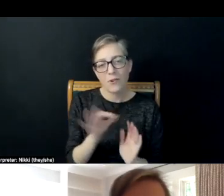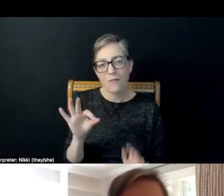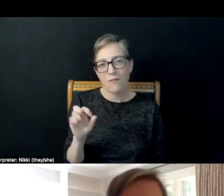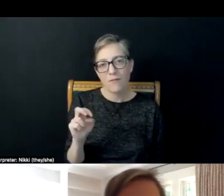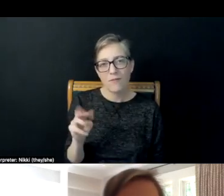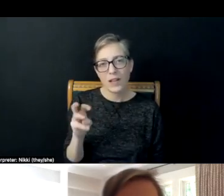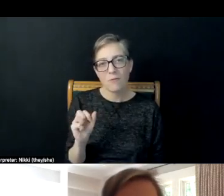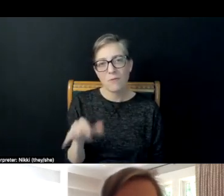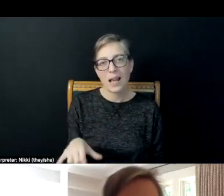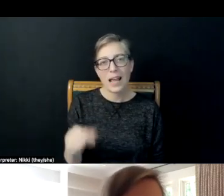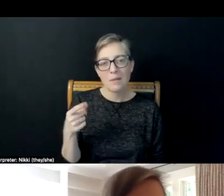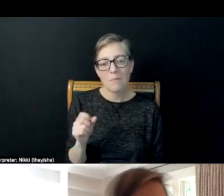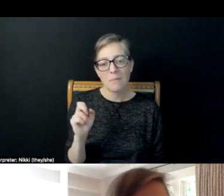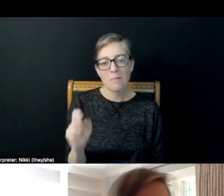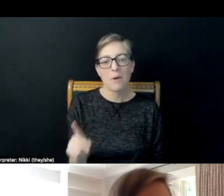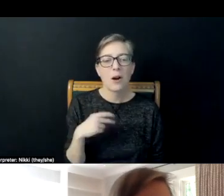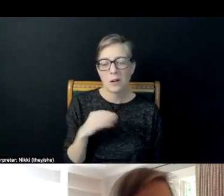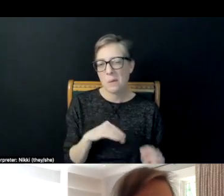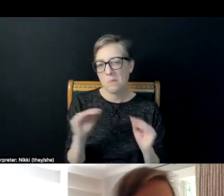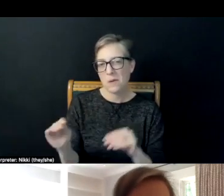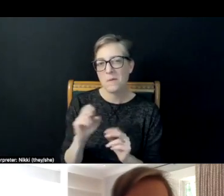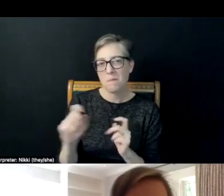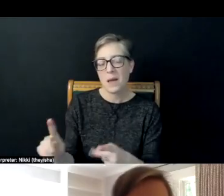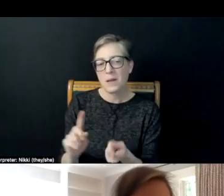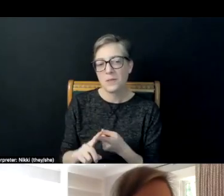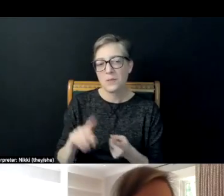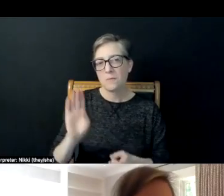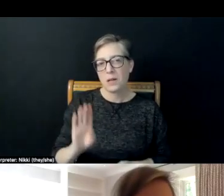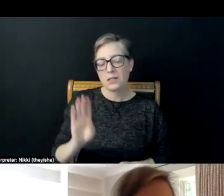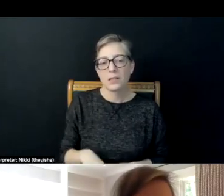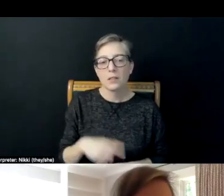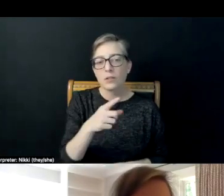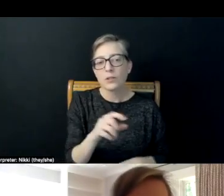What I read about implicit bias is, it's a social phenomenon that passes through individuals